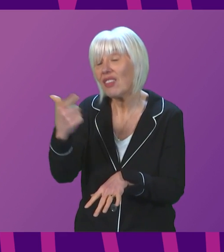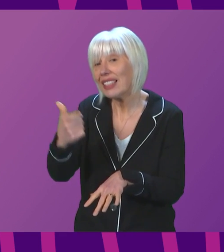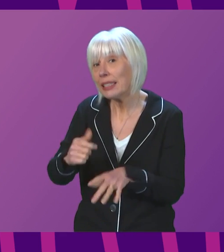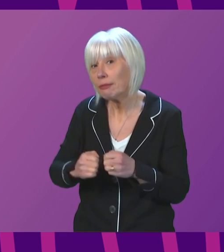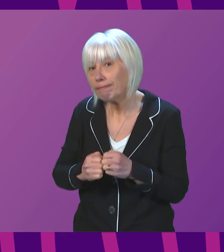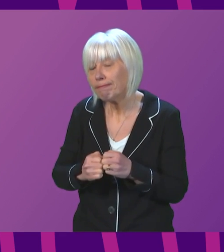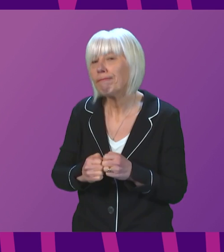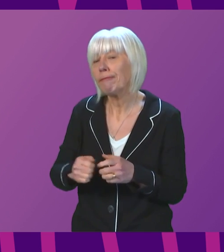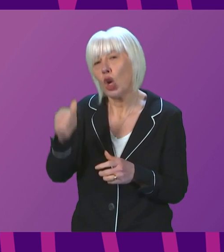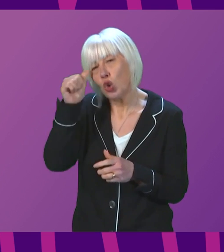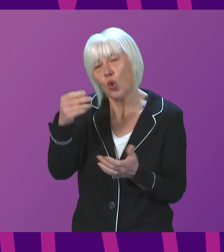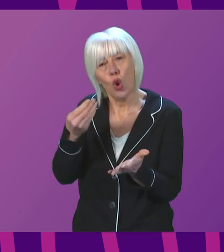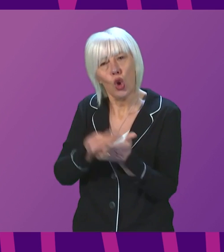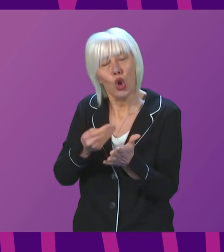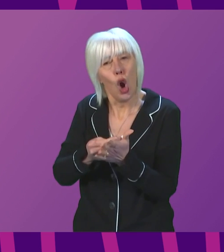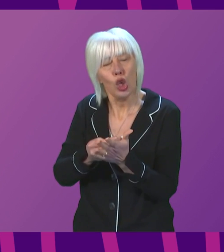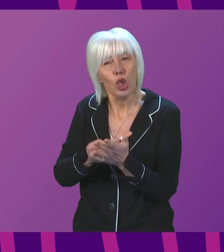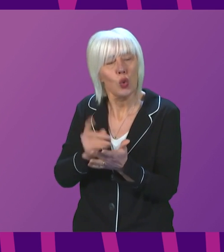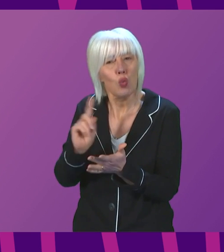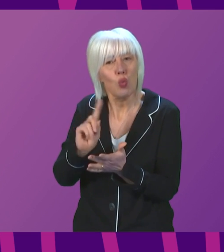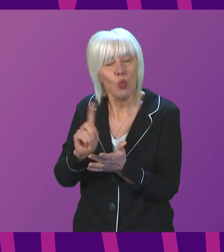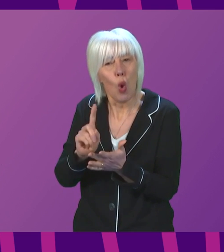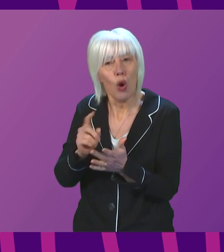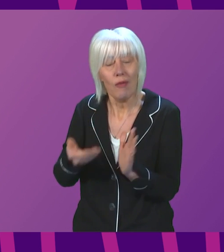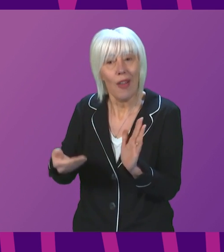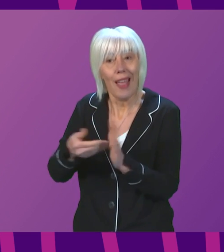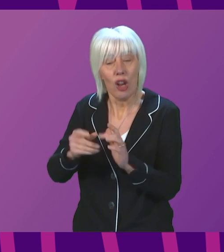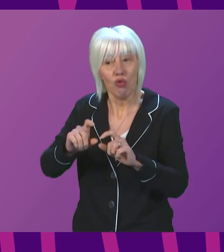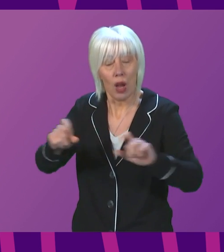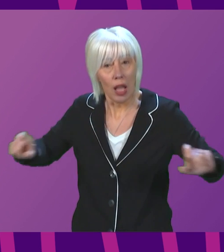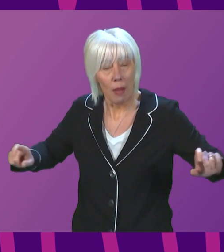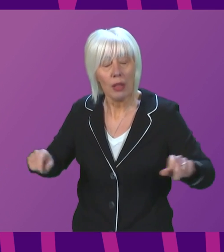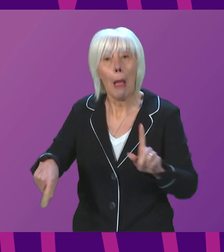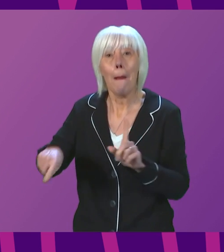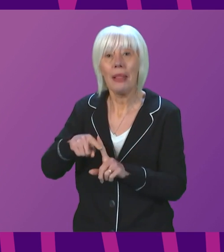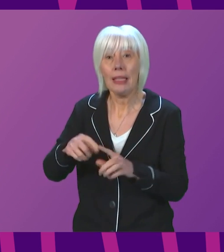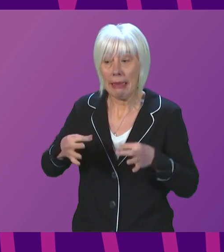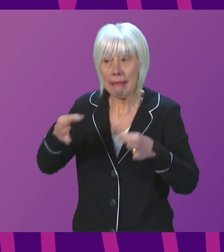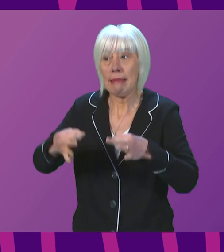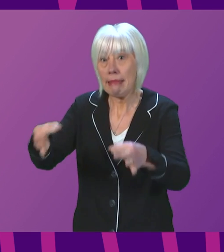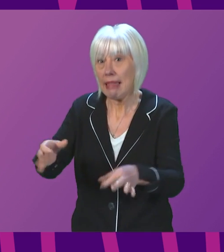How much extra will it cost, and how long will the delay be?